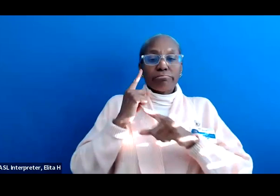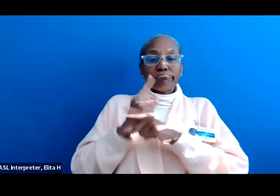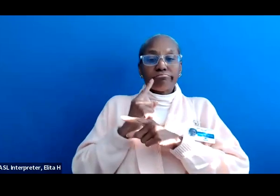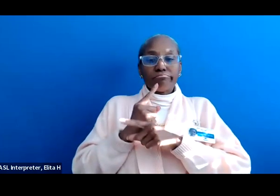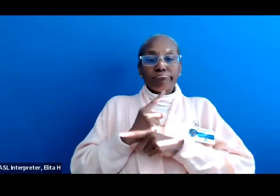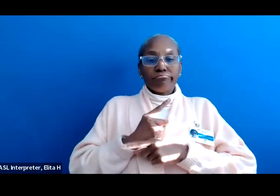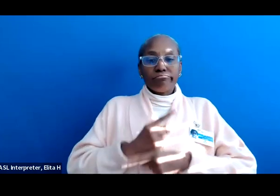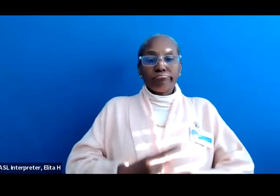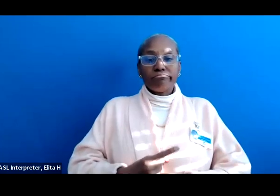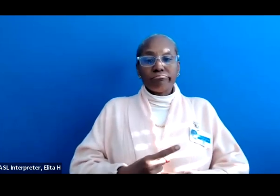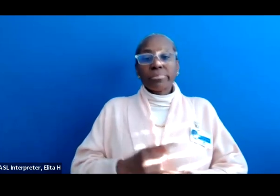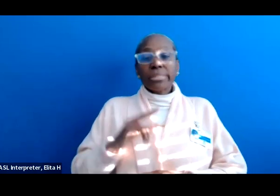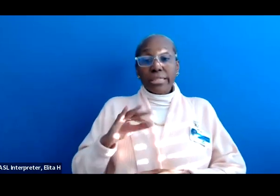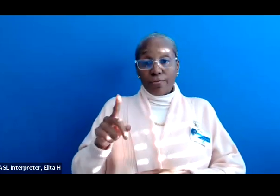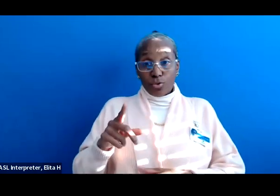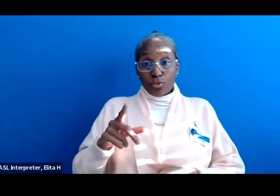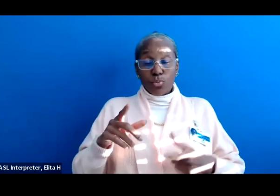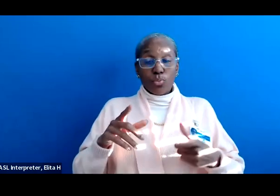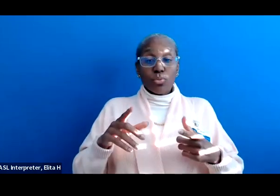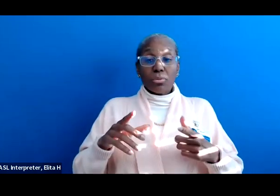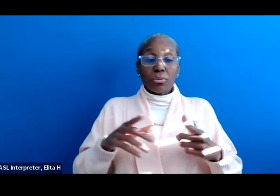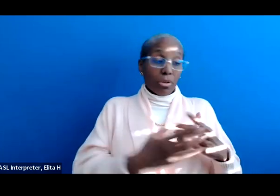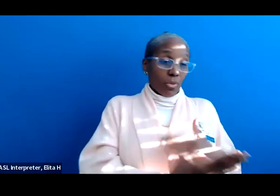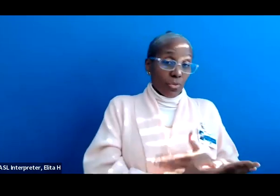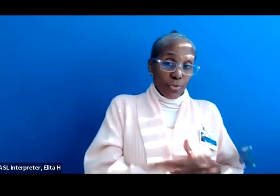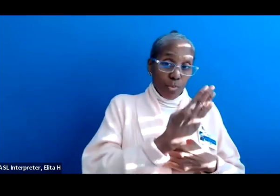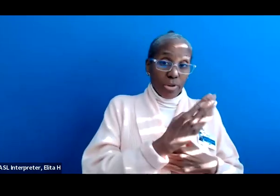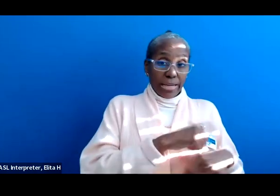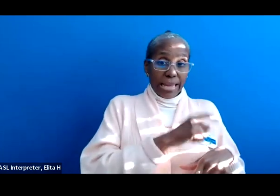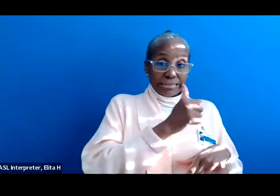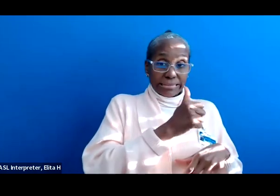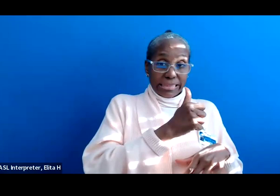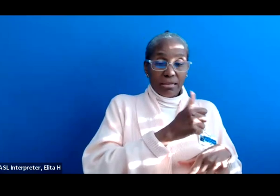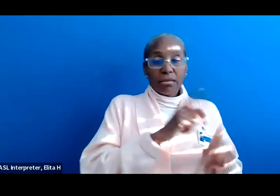If you empty your bowel in the morning at 10 o'clock, it has to be at 10 o'clock.